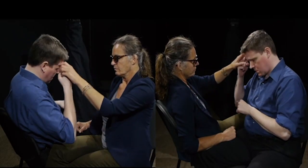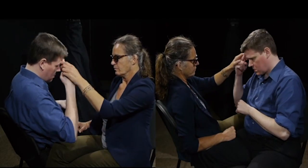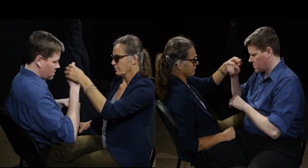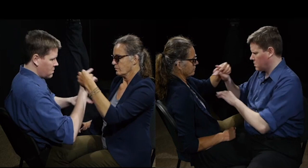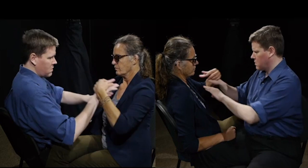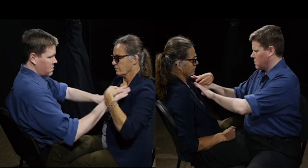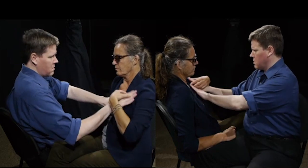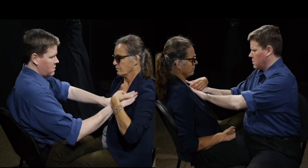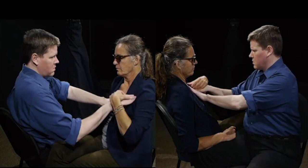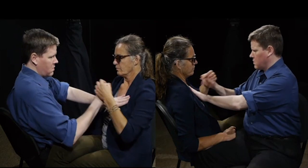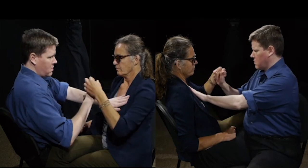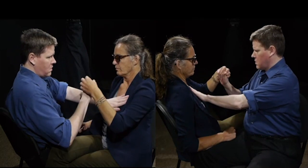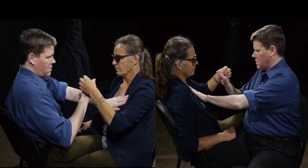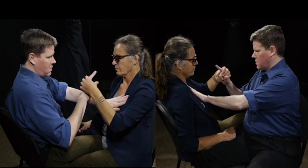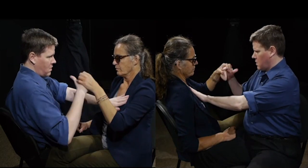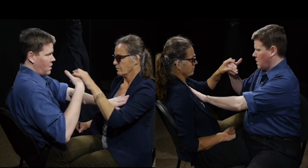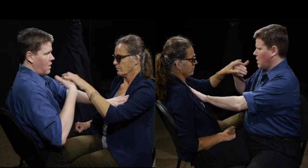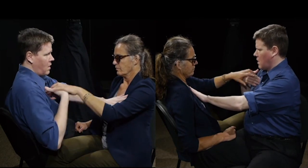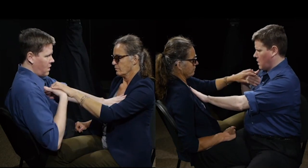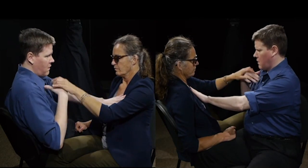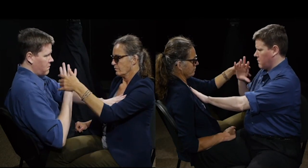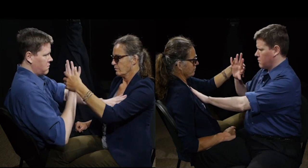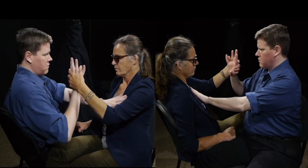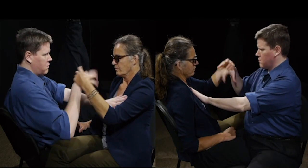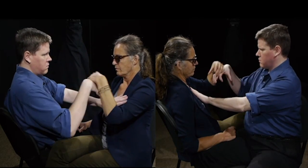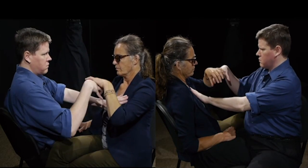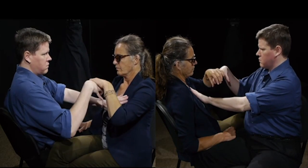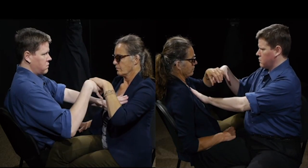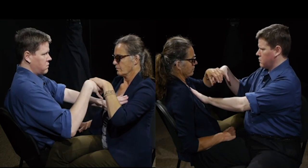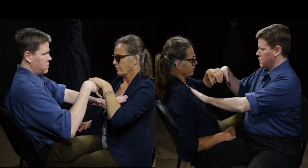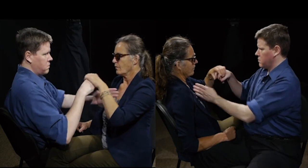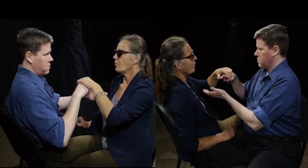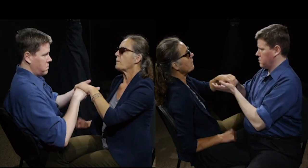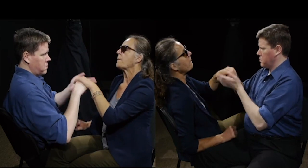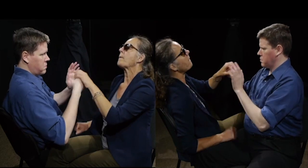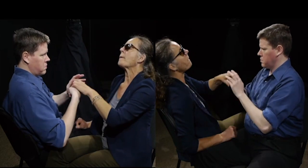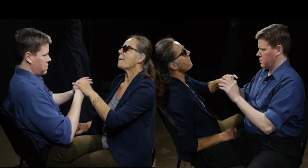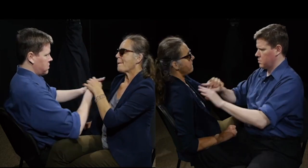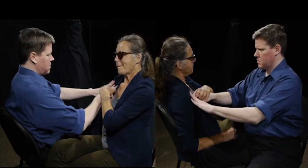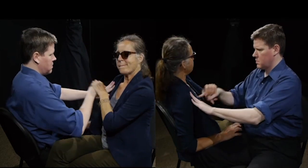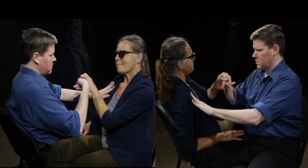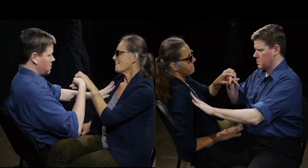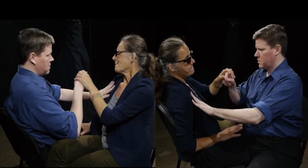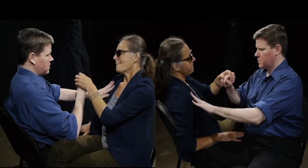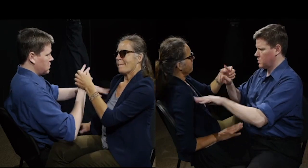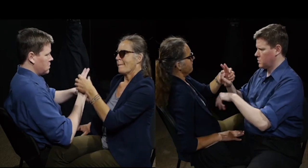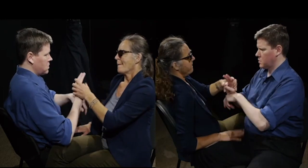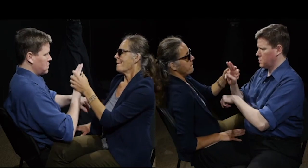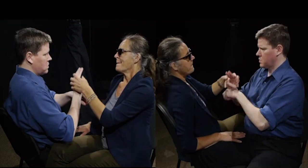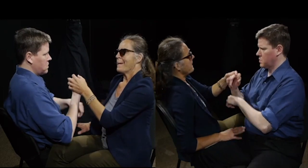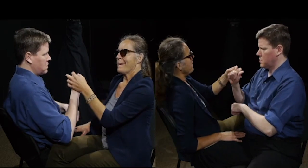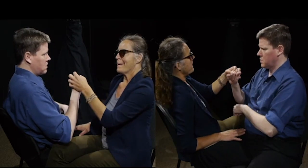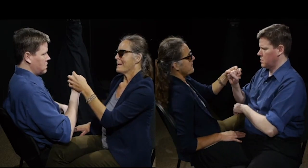[John] Many would assume that the Protactile word "house" is the same as the ASL word "house"